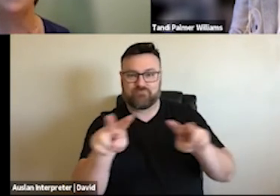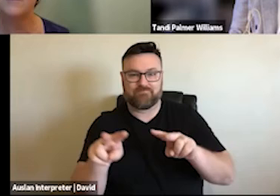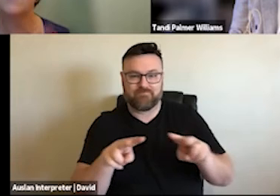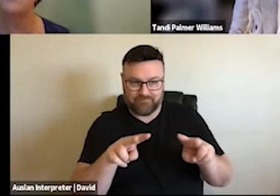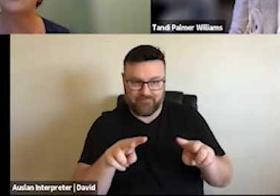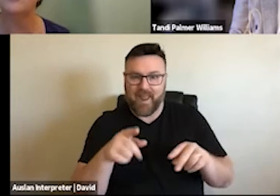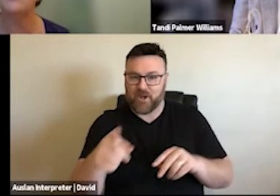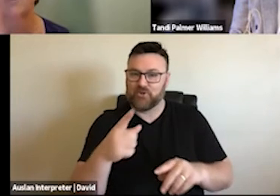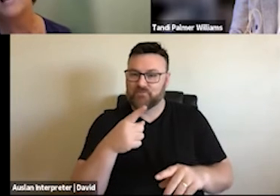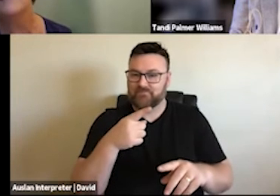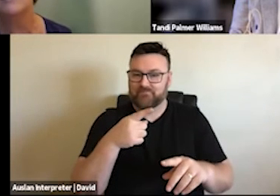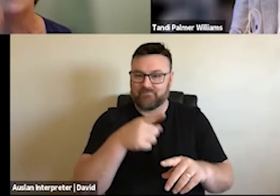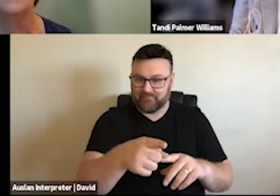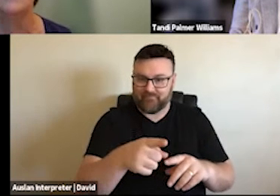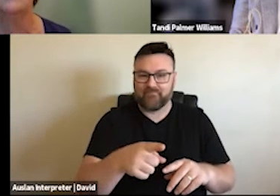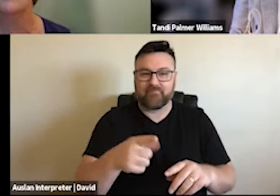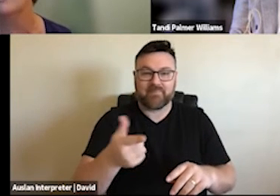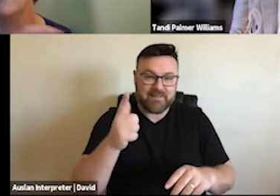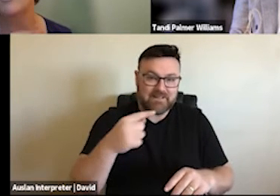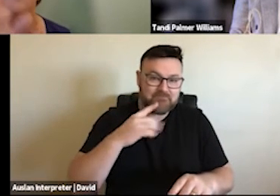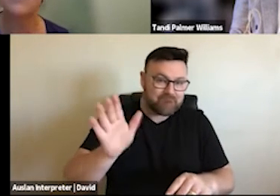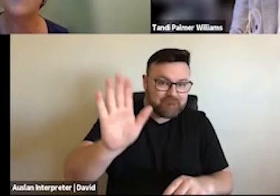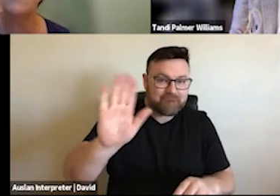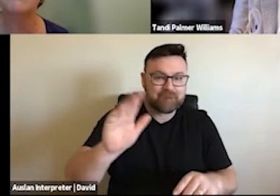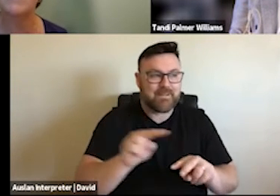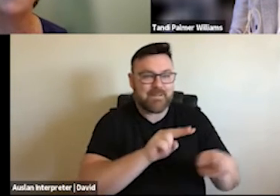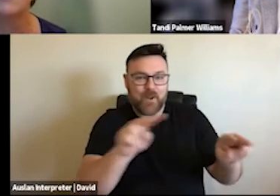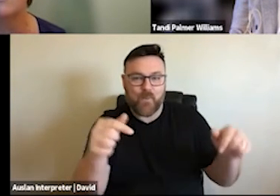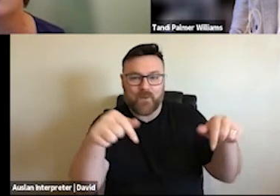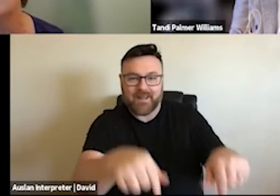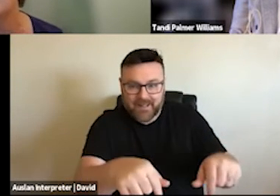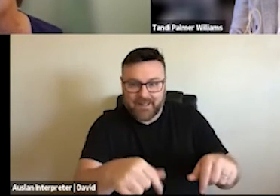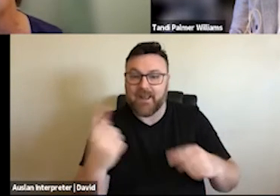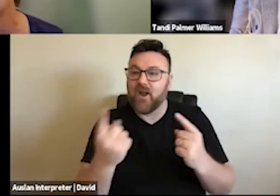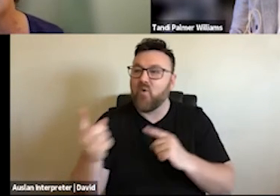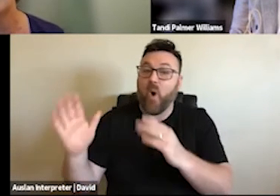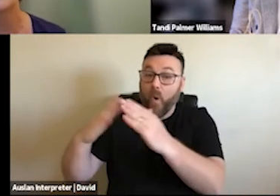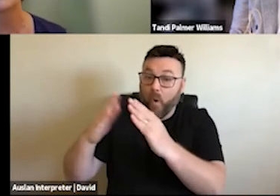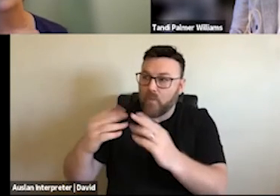saying hey, it's great to see you in the studio there's no one at home sort of thing.